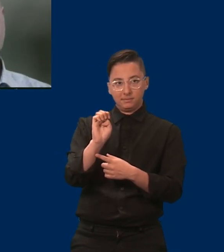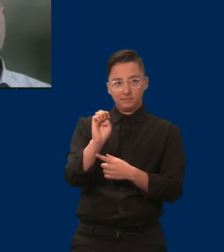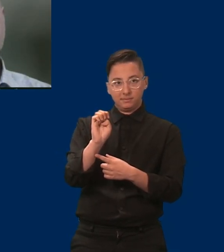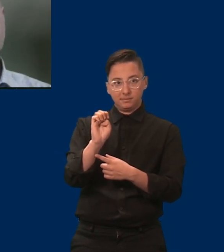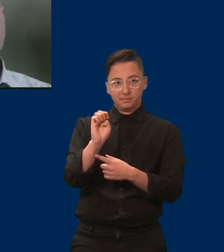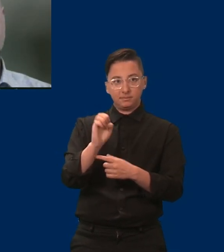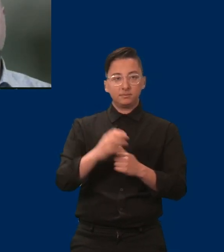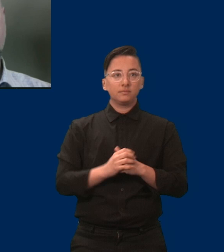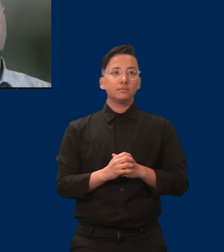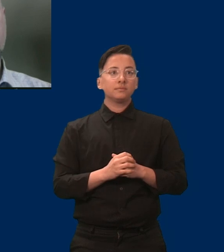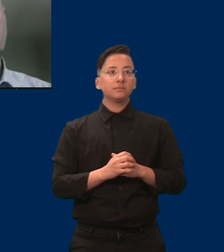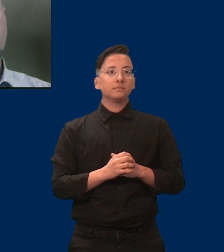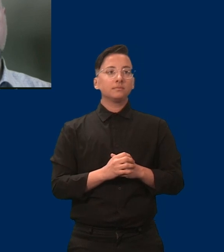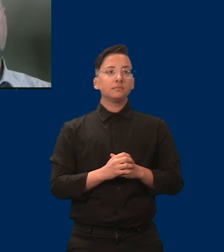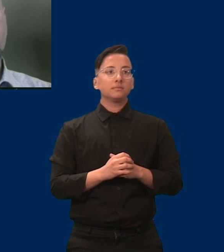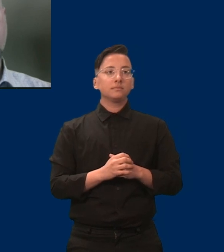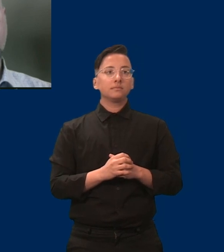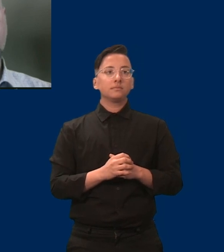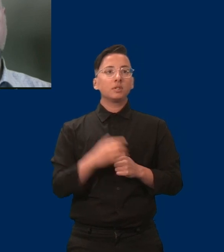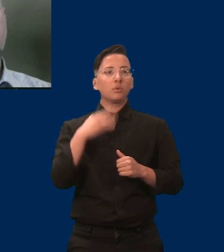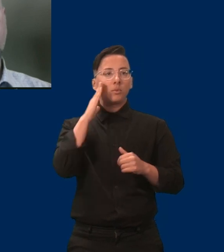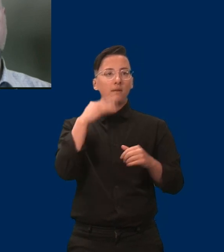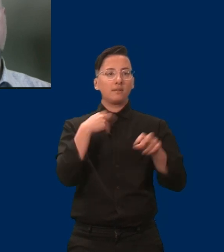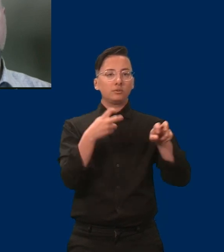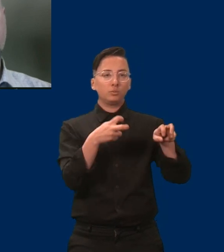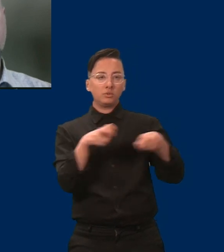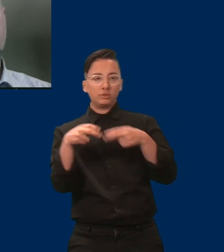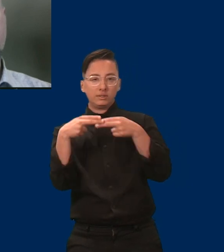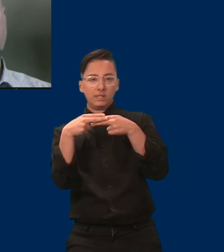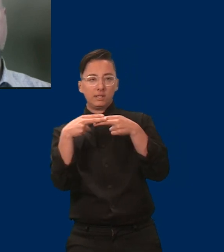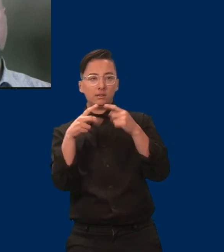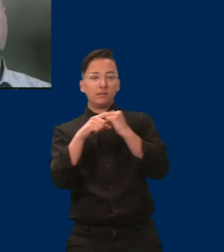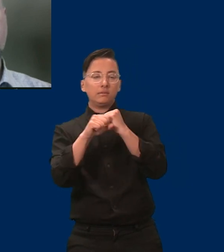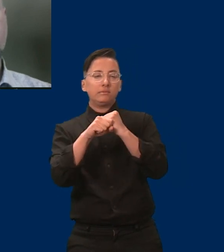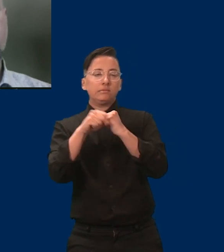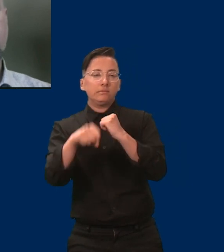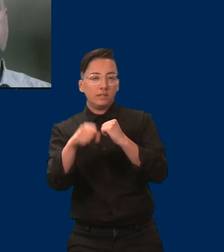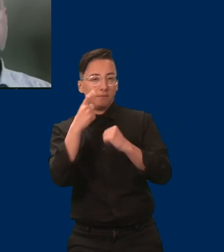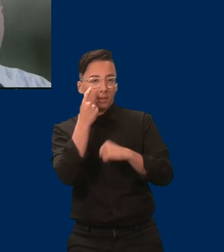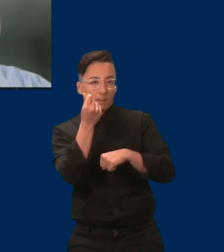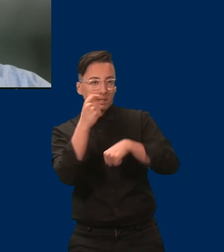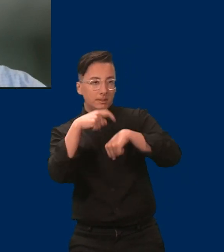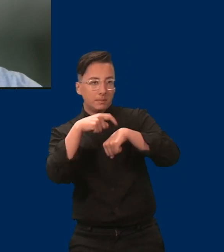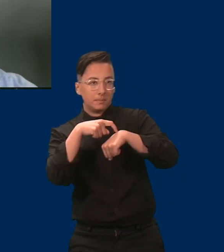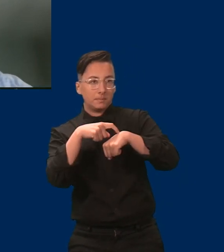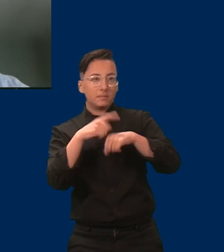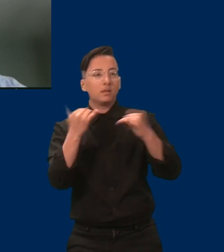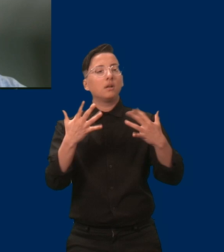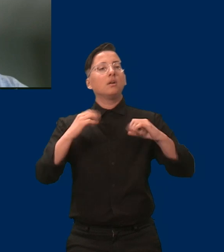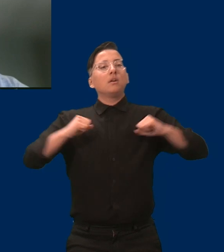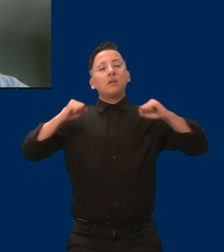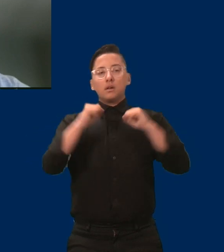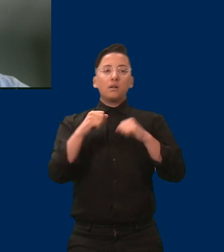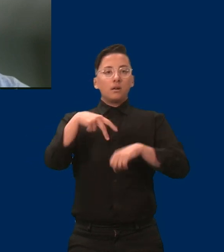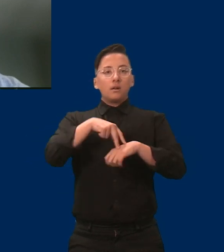slide for a few extra seconds. Take a minute to stretch or to take a few deep breaths.